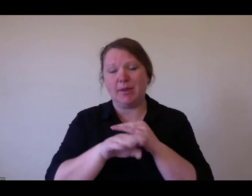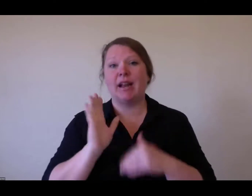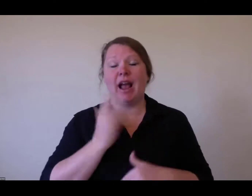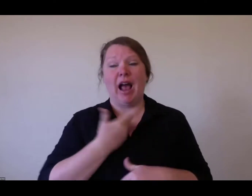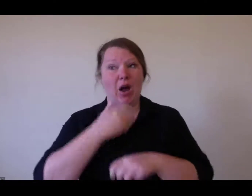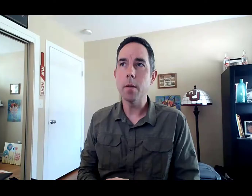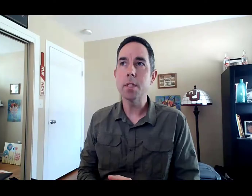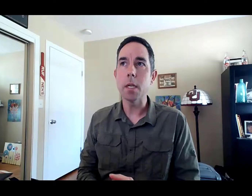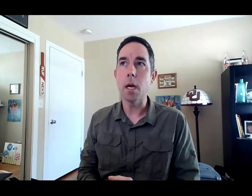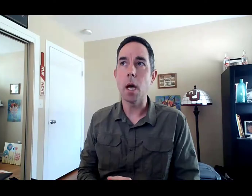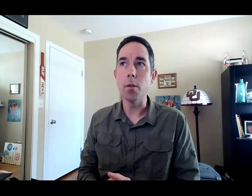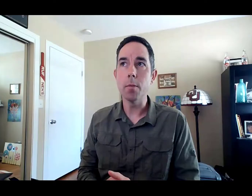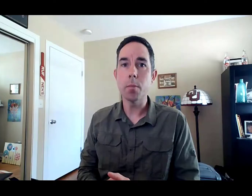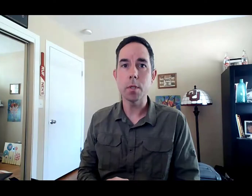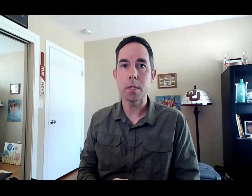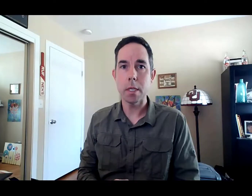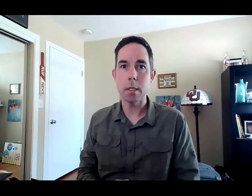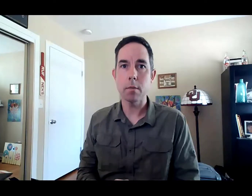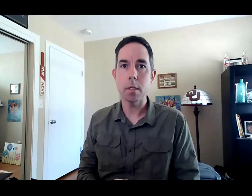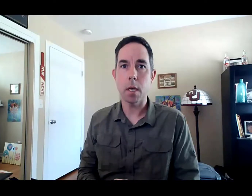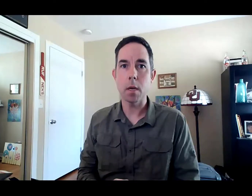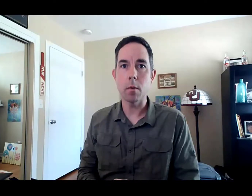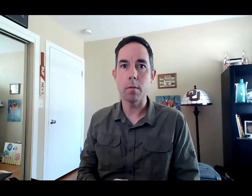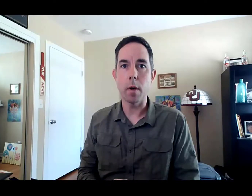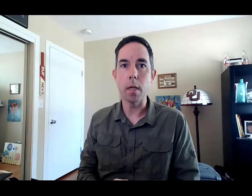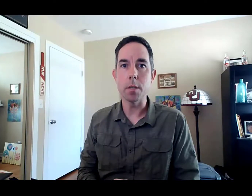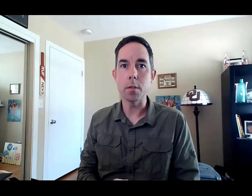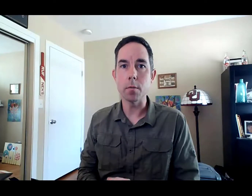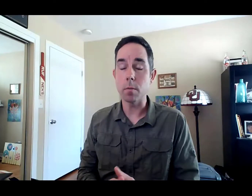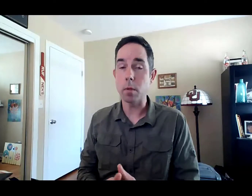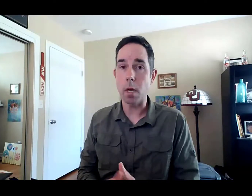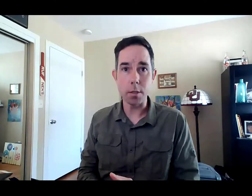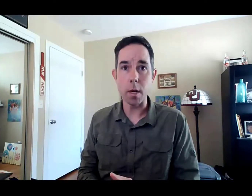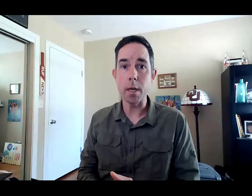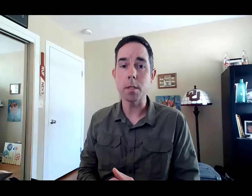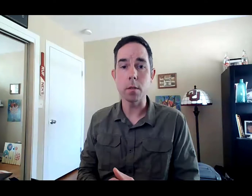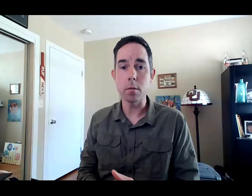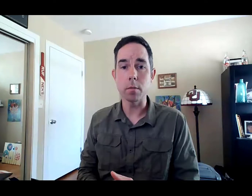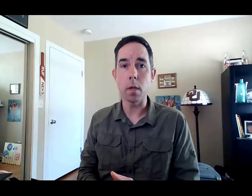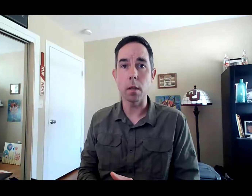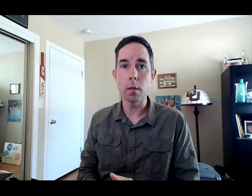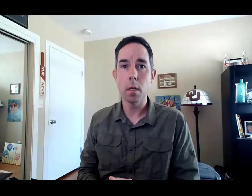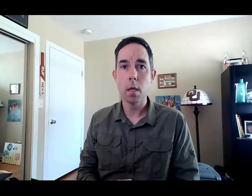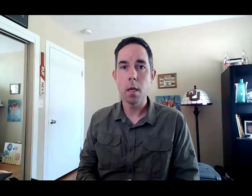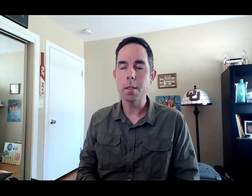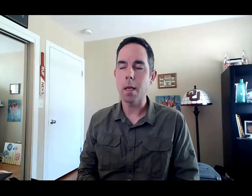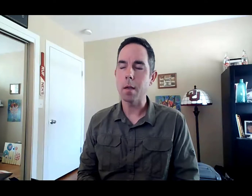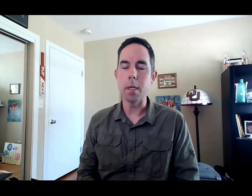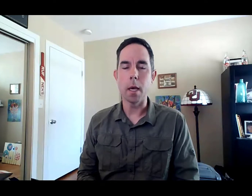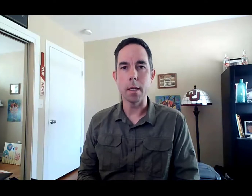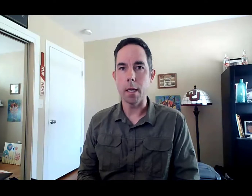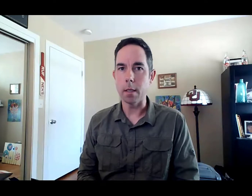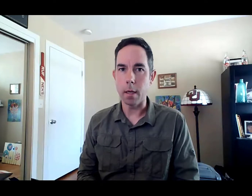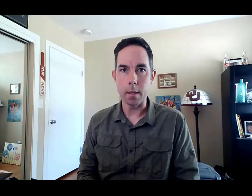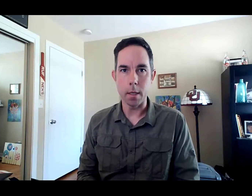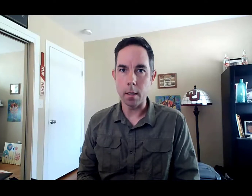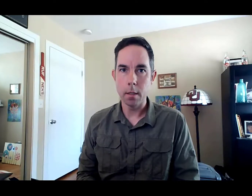I never say 100% of the time we find issues with contrast and use of color. It's got to be 98, 99.